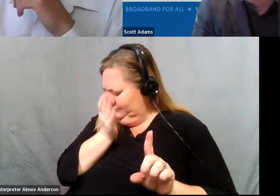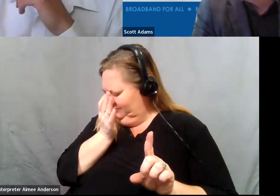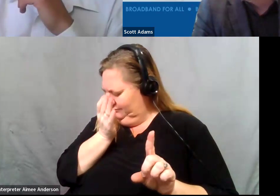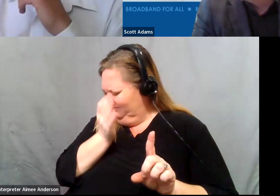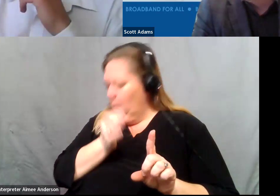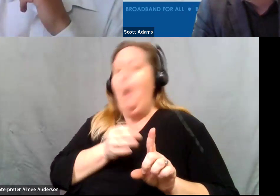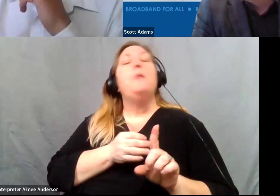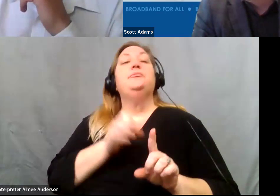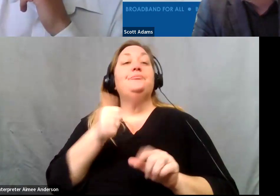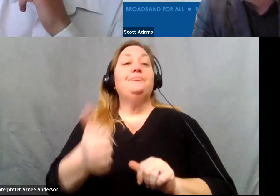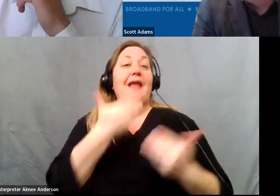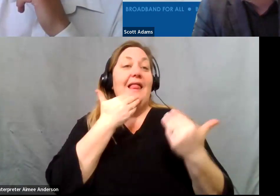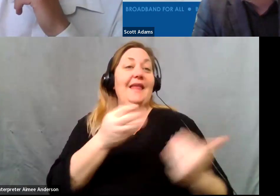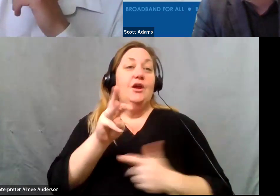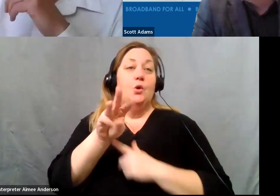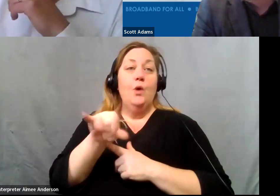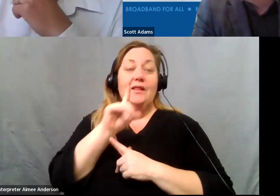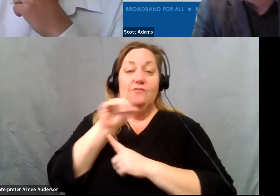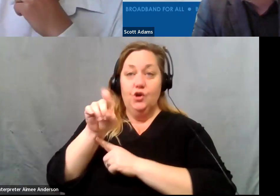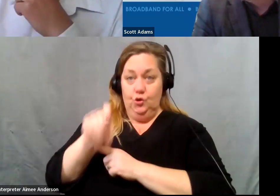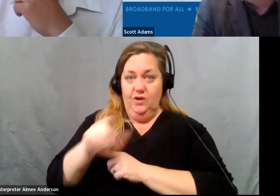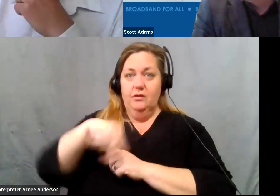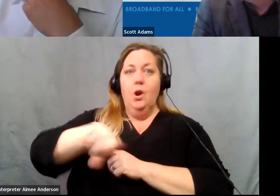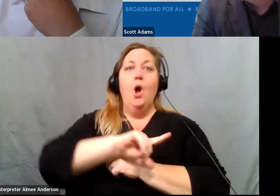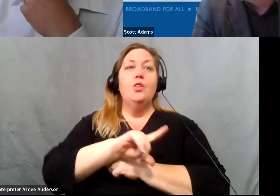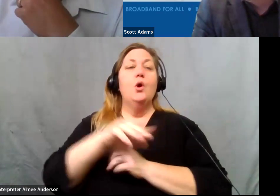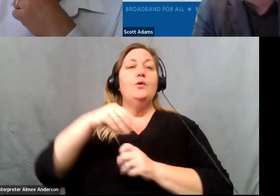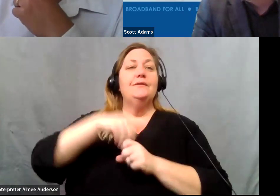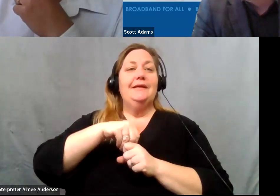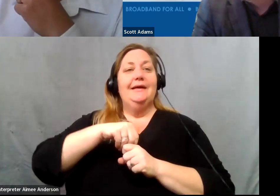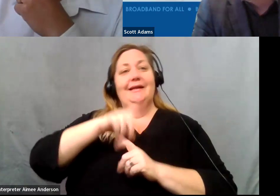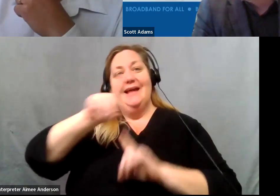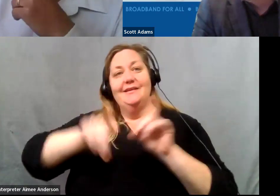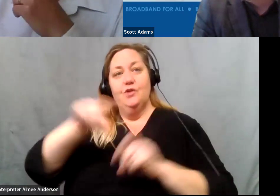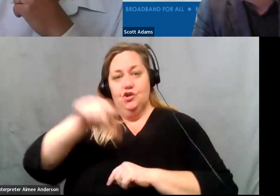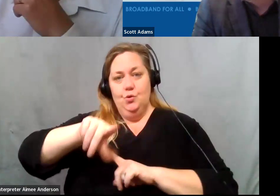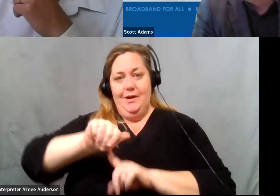Thank you, Wally, for your question and all those that are in asking questions in the Q&A.